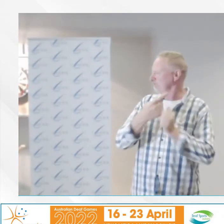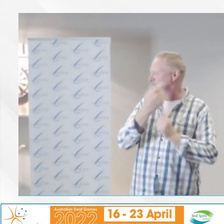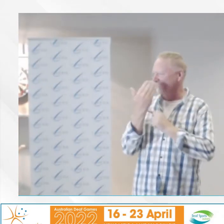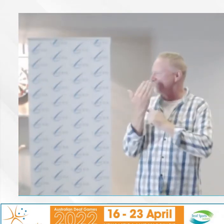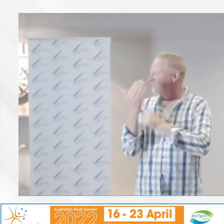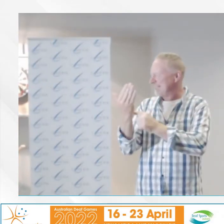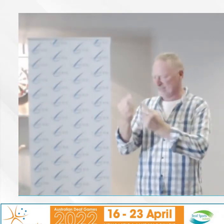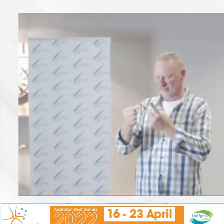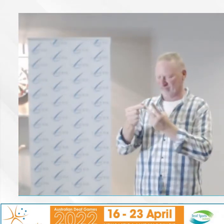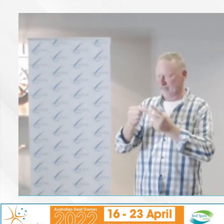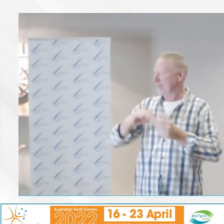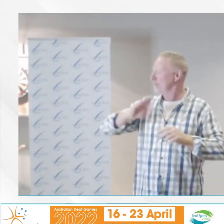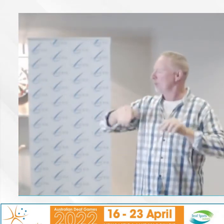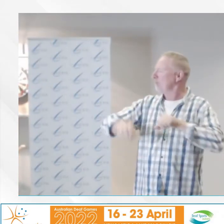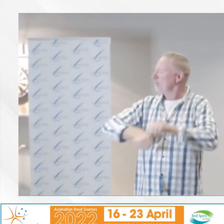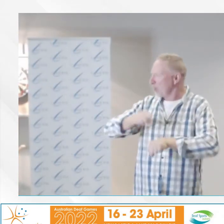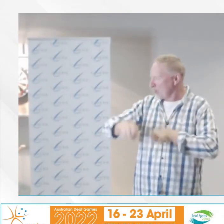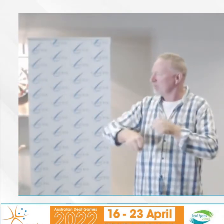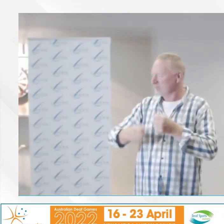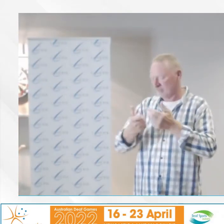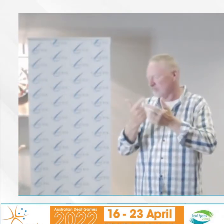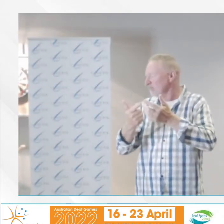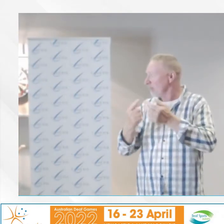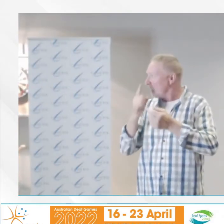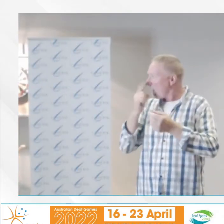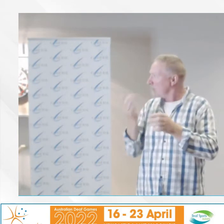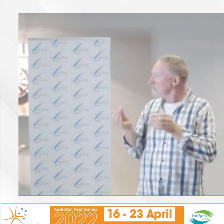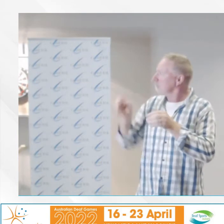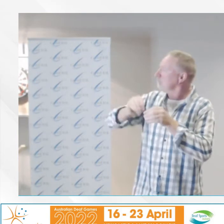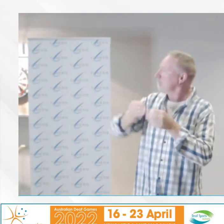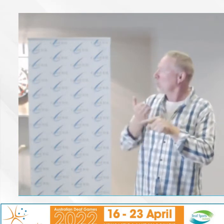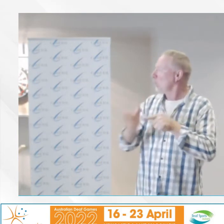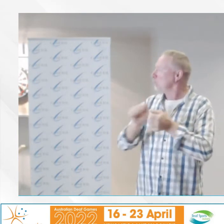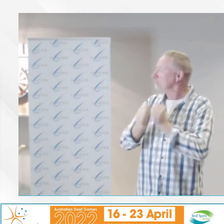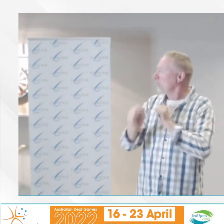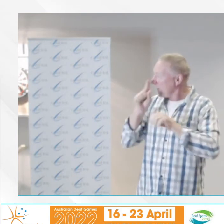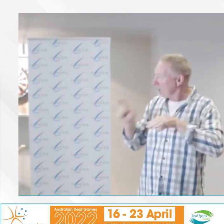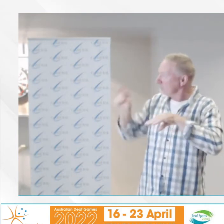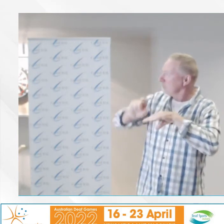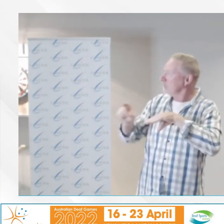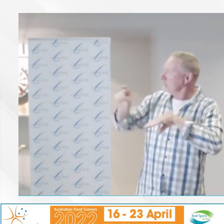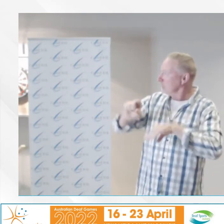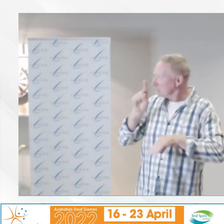uh so the demo sports will be sailing mountain biking a few others uh have